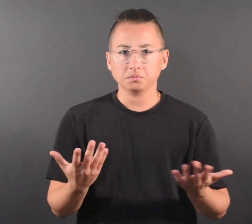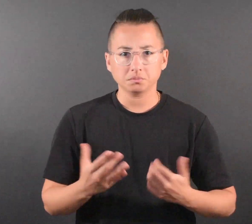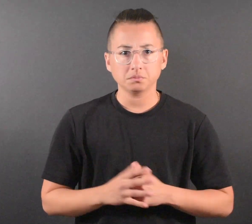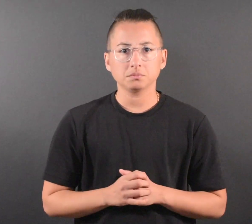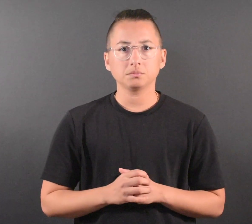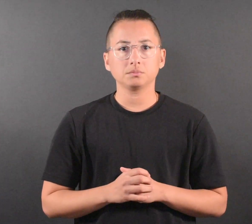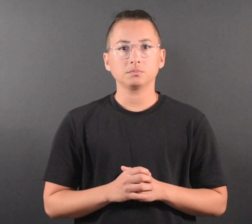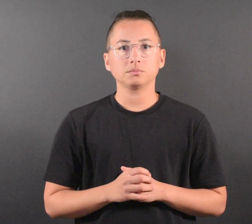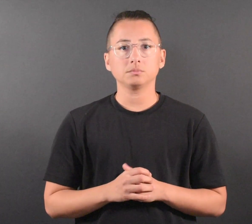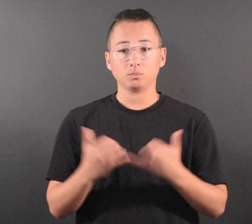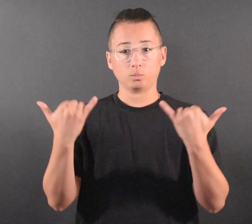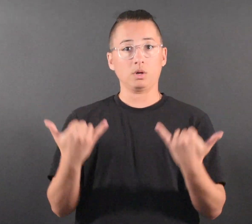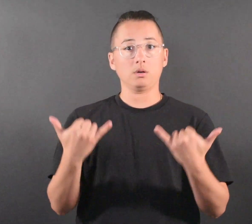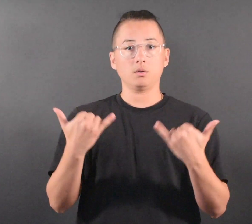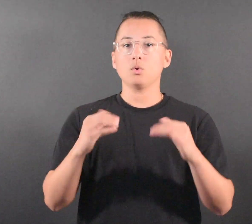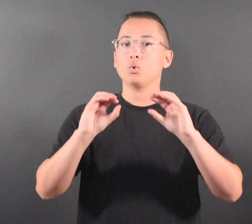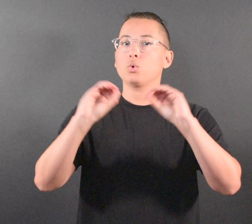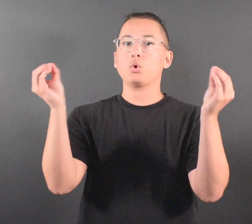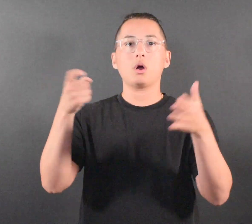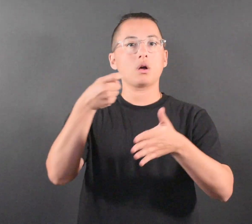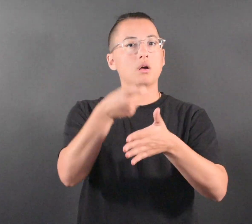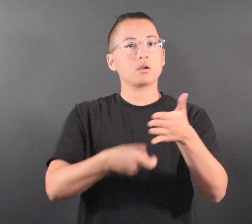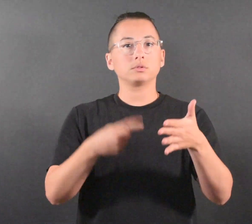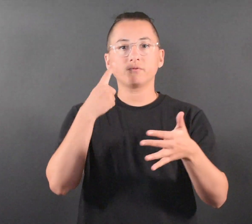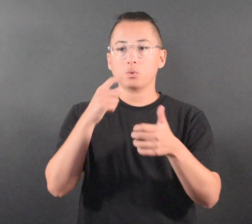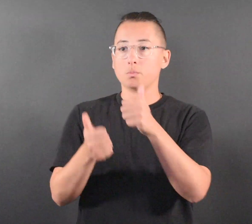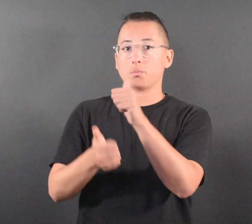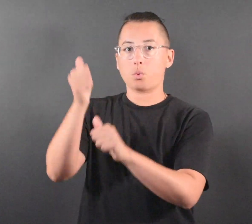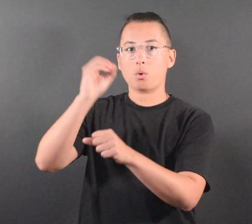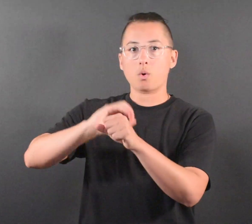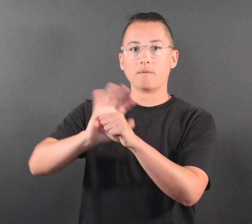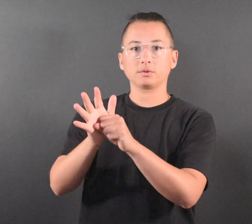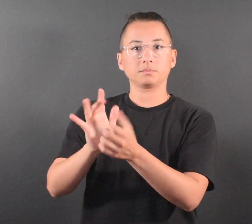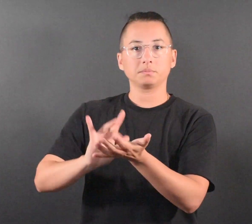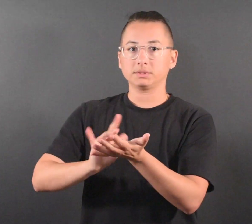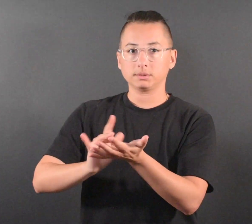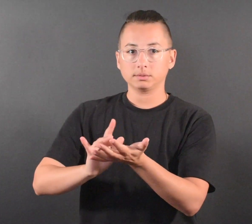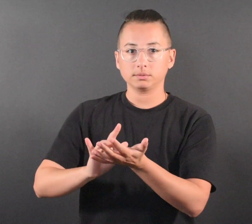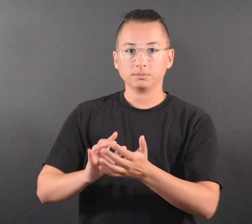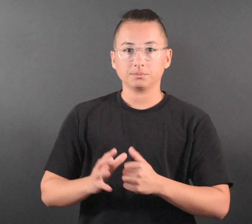Cost of COVID-19 medications There is currently no cost for